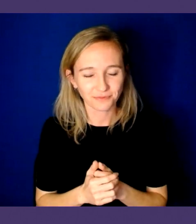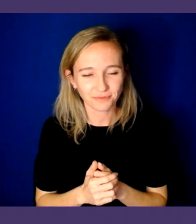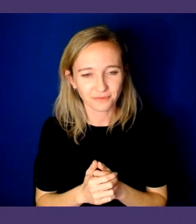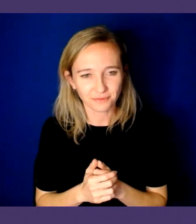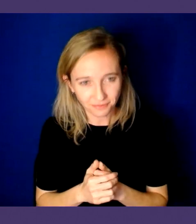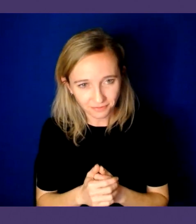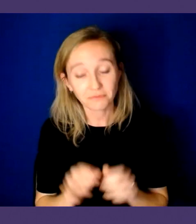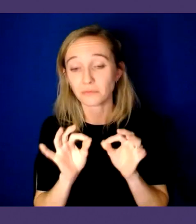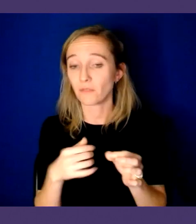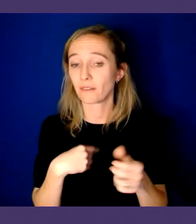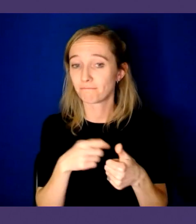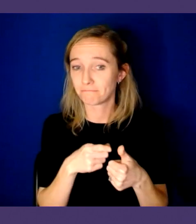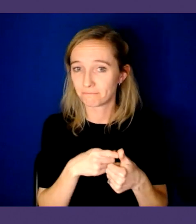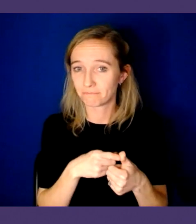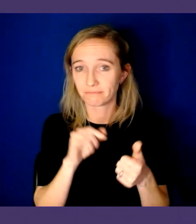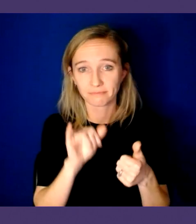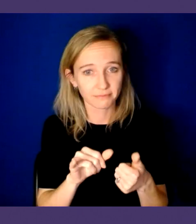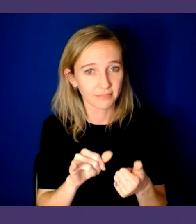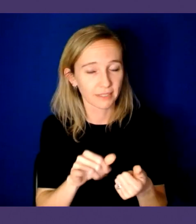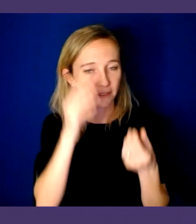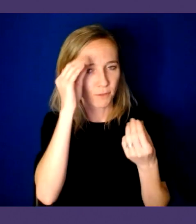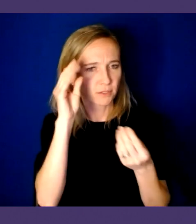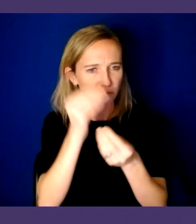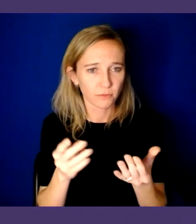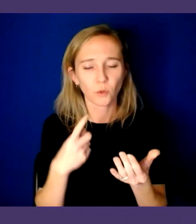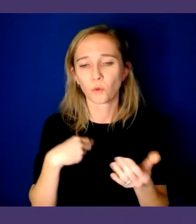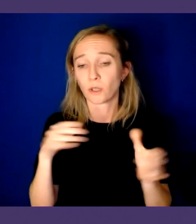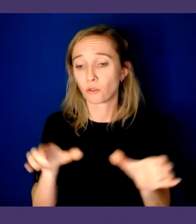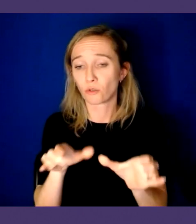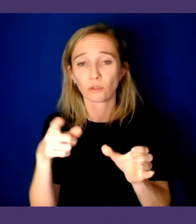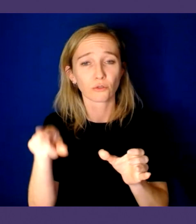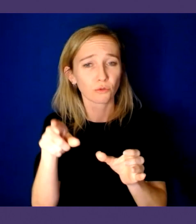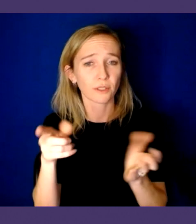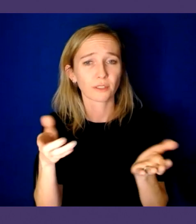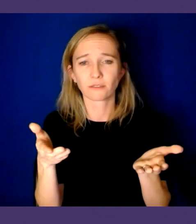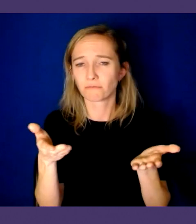encourage everybody to sign up for. We are pretty active on social media,